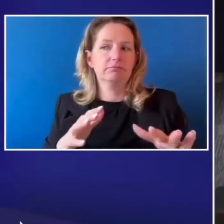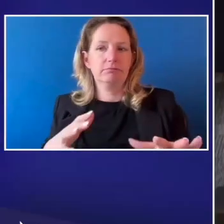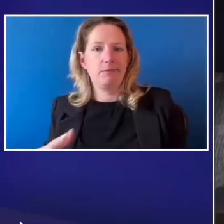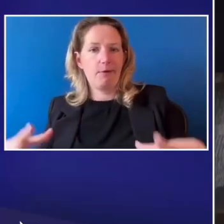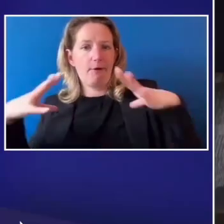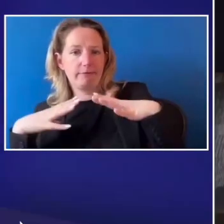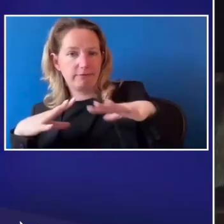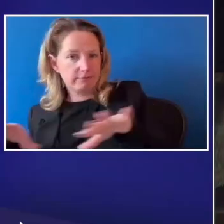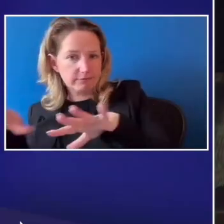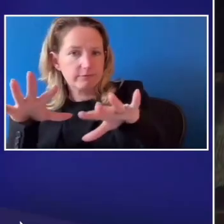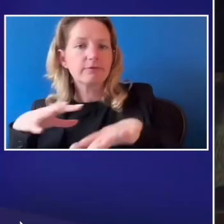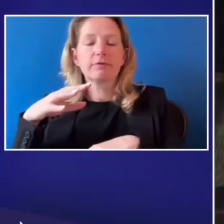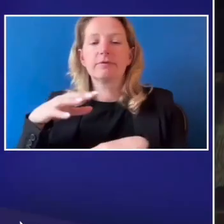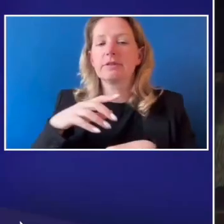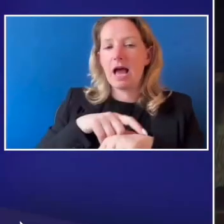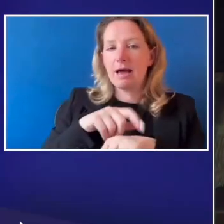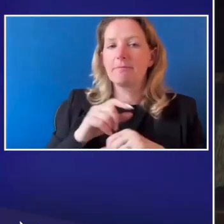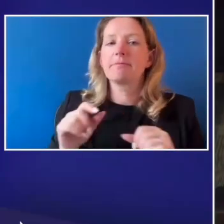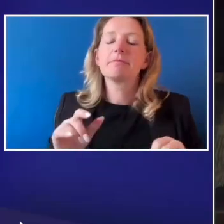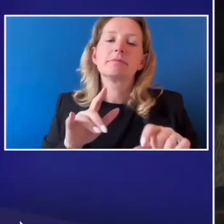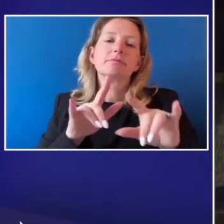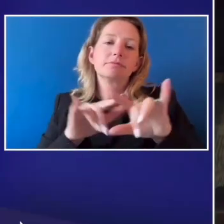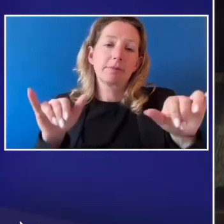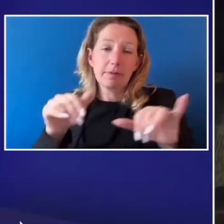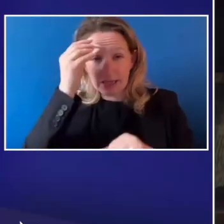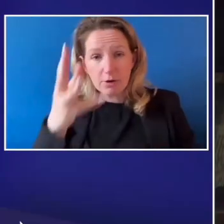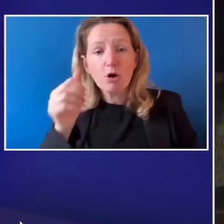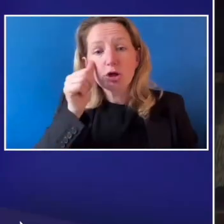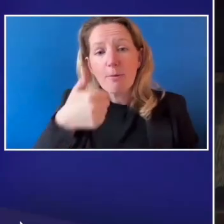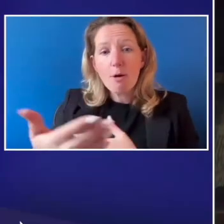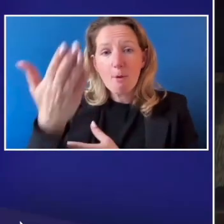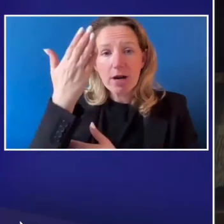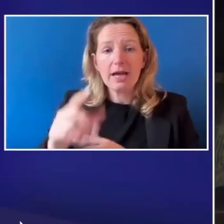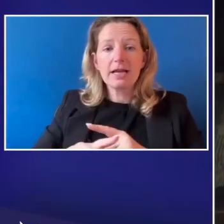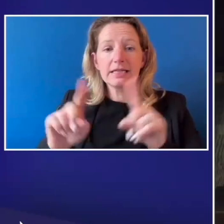And I would also like to let you know that tomorrow morning there will be a different Wi-Fi password.